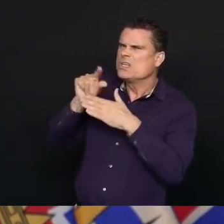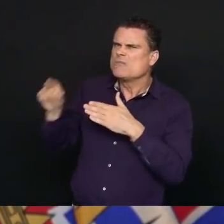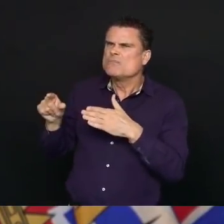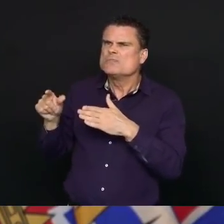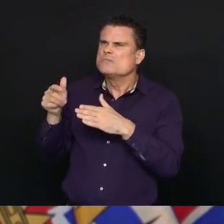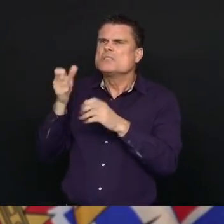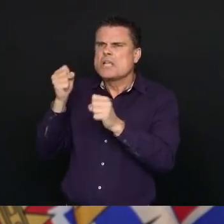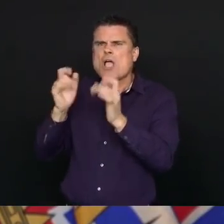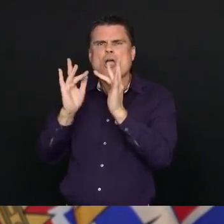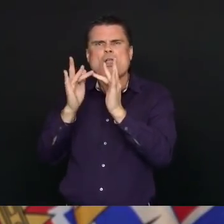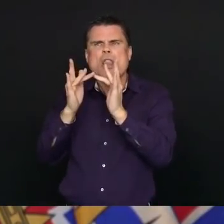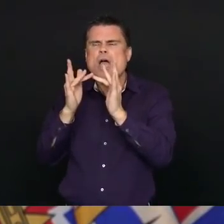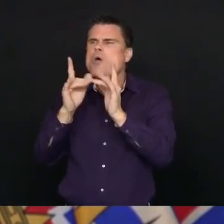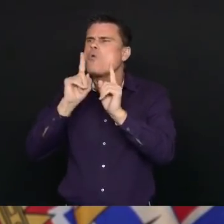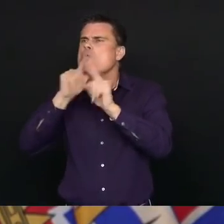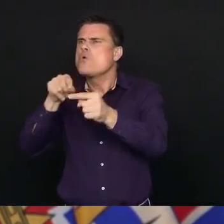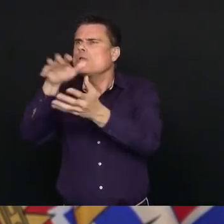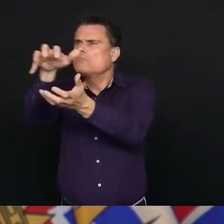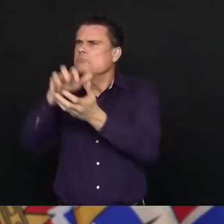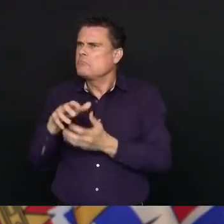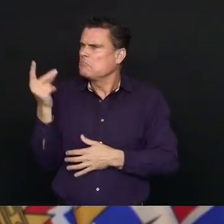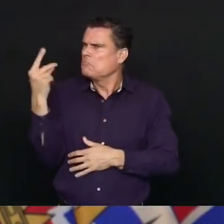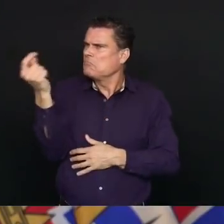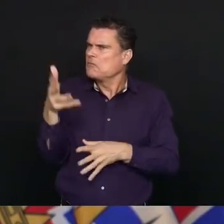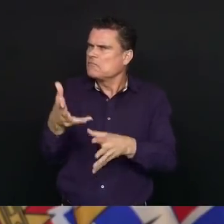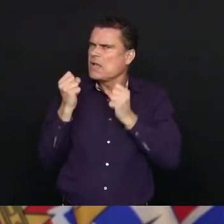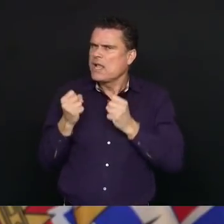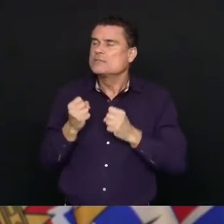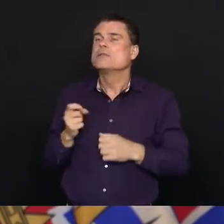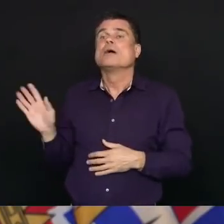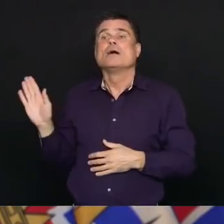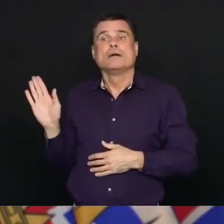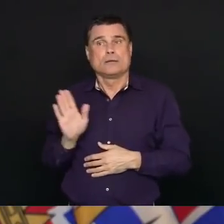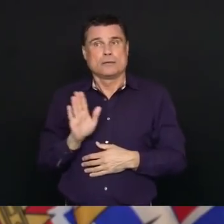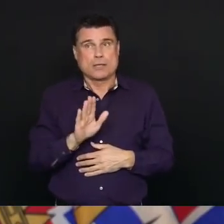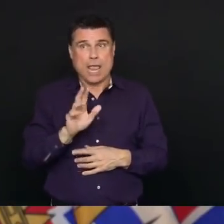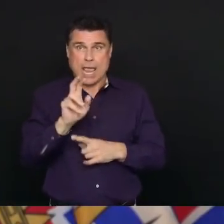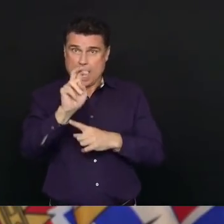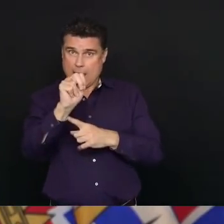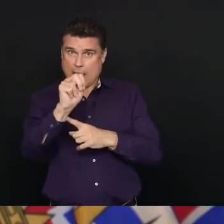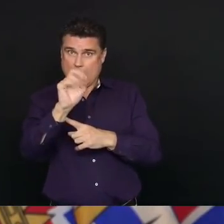and 95 masks? They are and 95's we call respirators. Their specific type of filtering face piece.